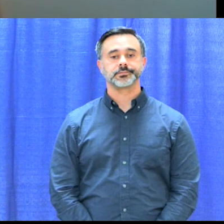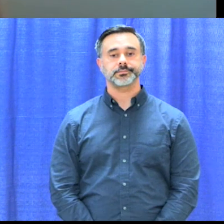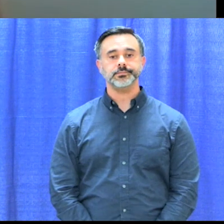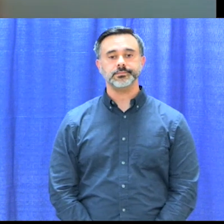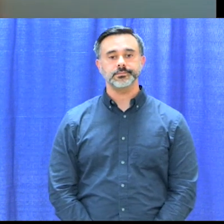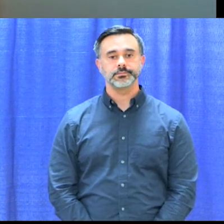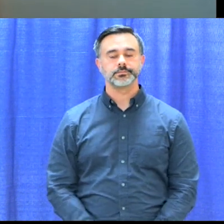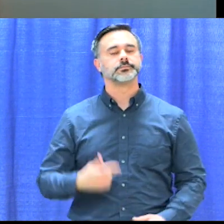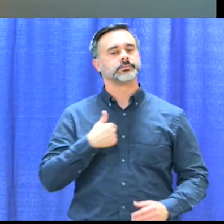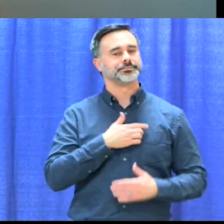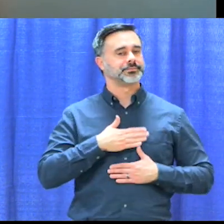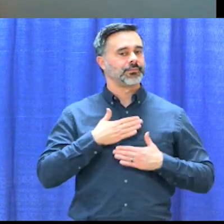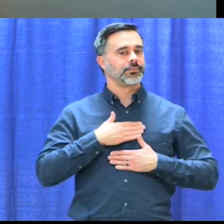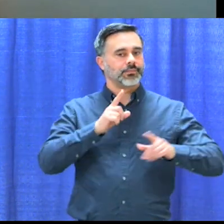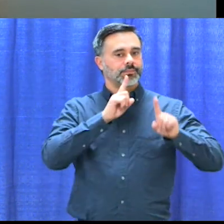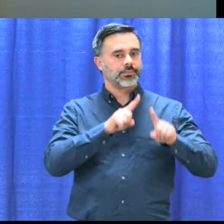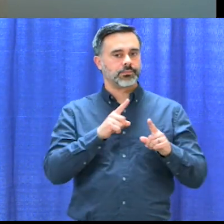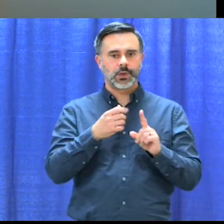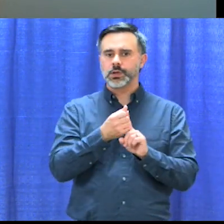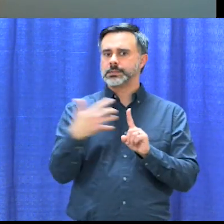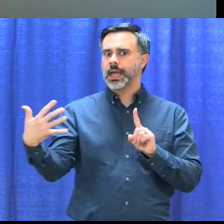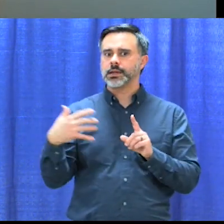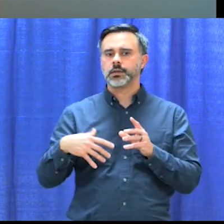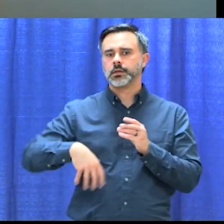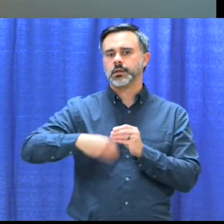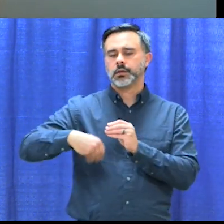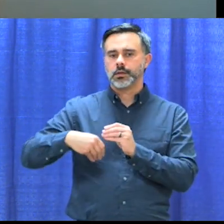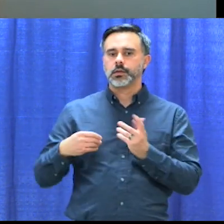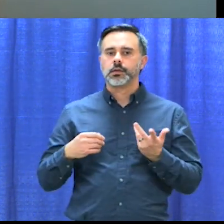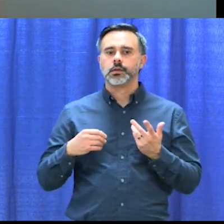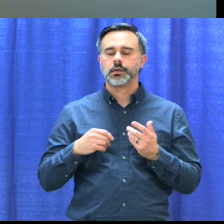We're also pleased to report that we're expanding our best wireless unlimited pricing to teachers